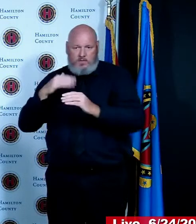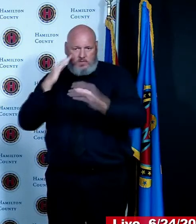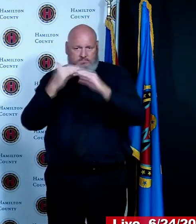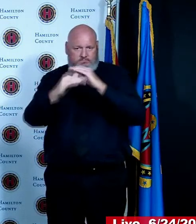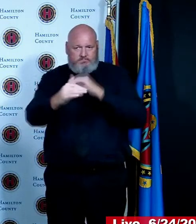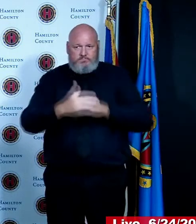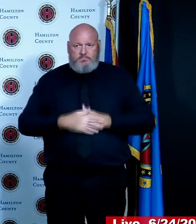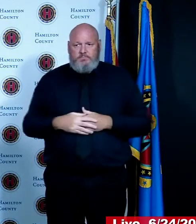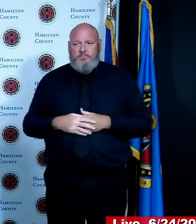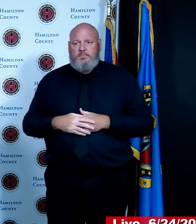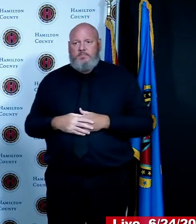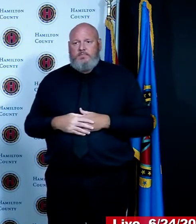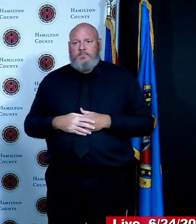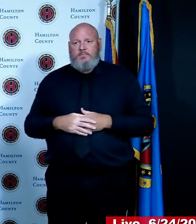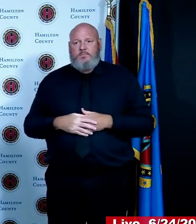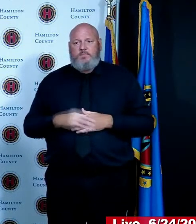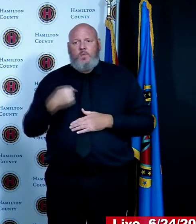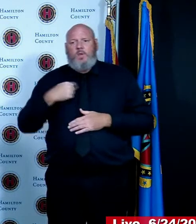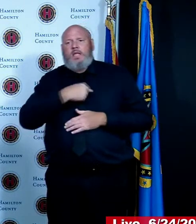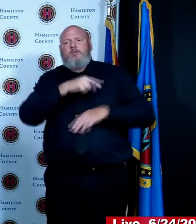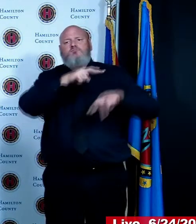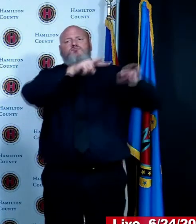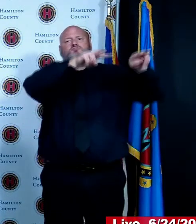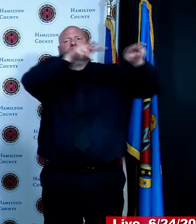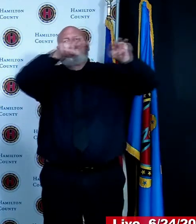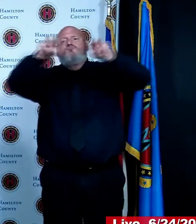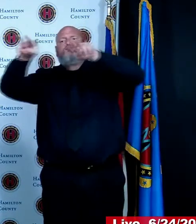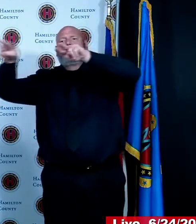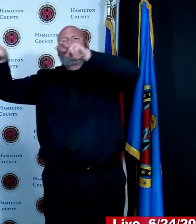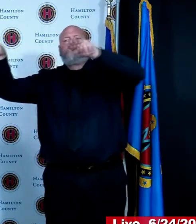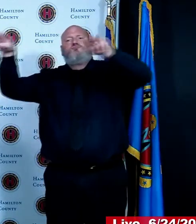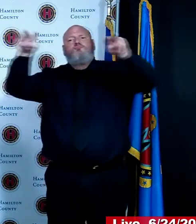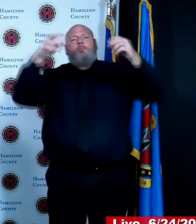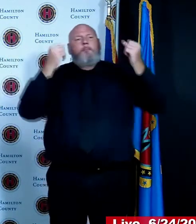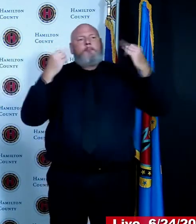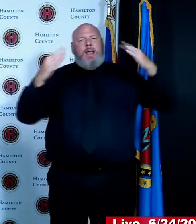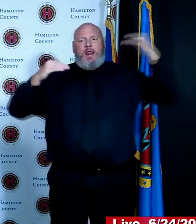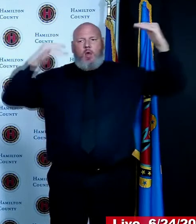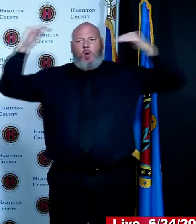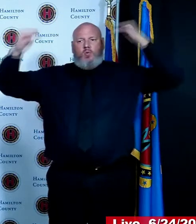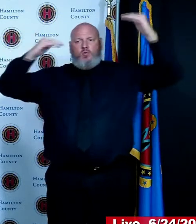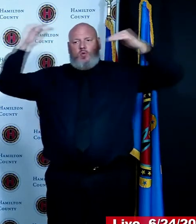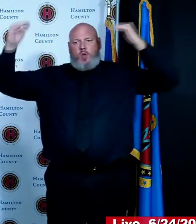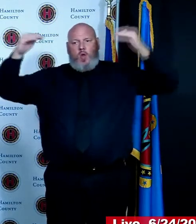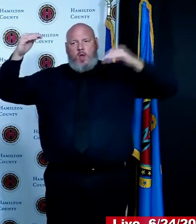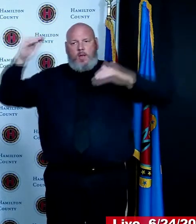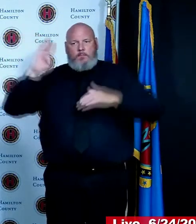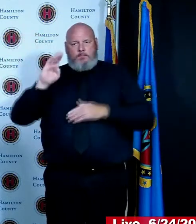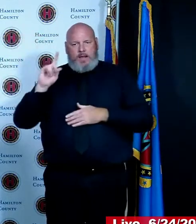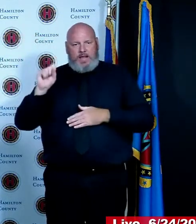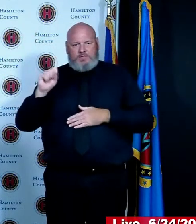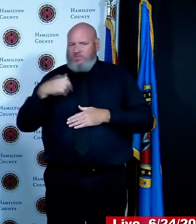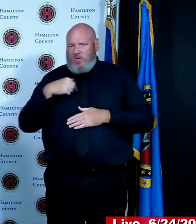available a lot of it is adult beds so keep that in mind as well can you go